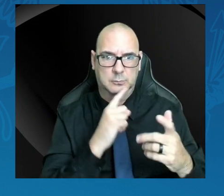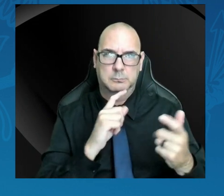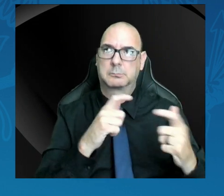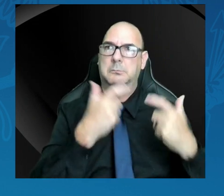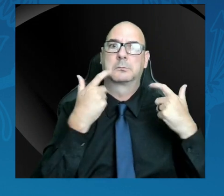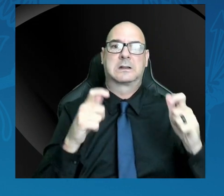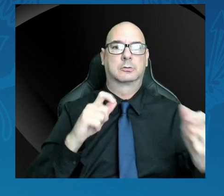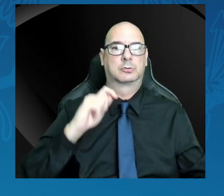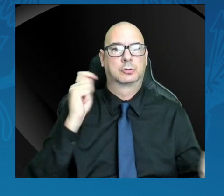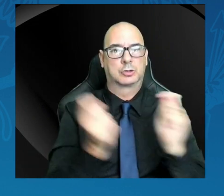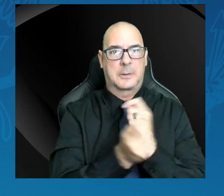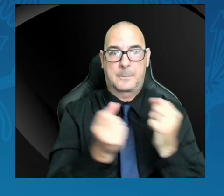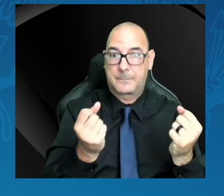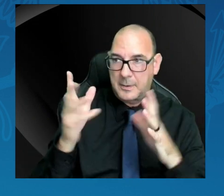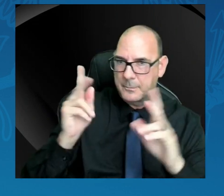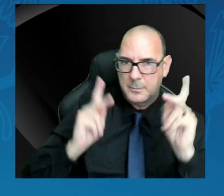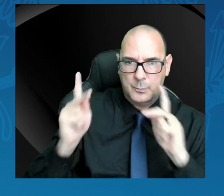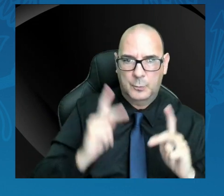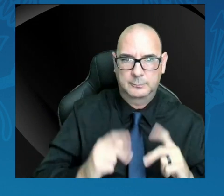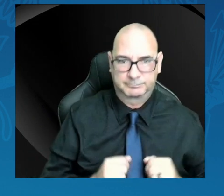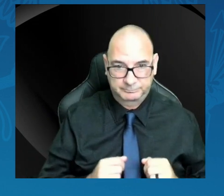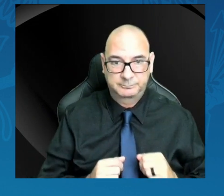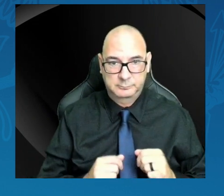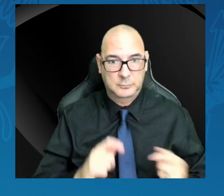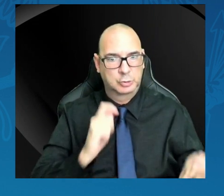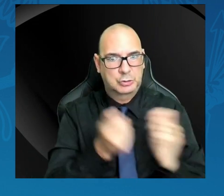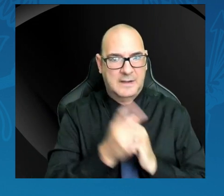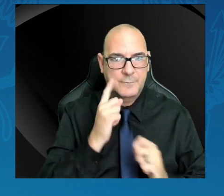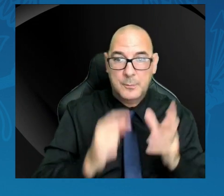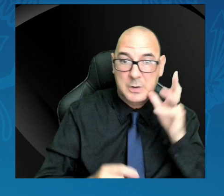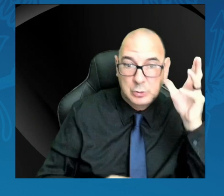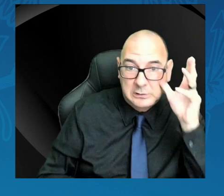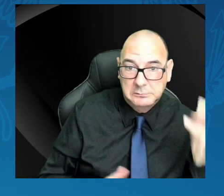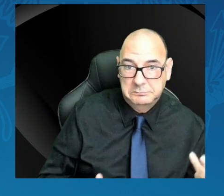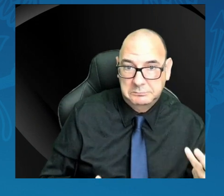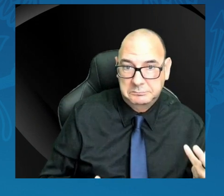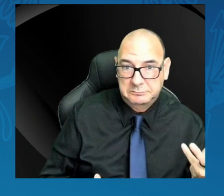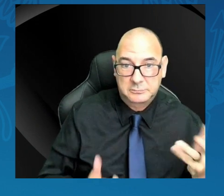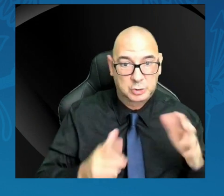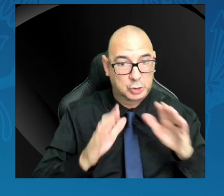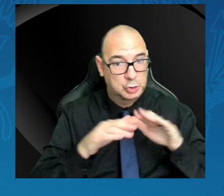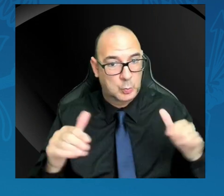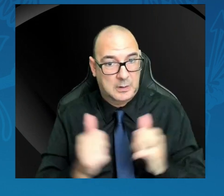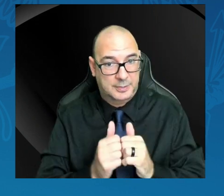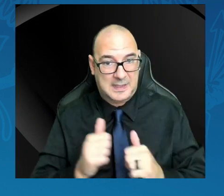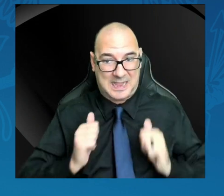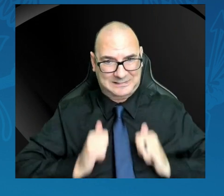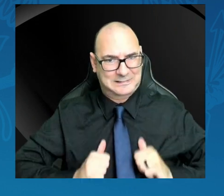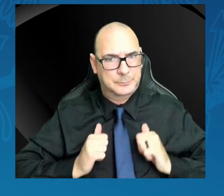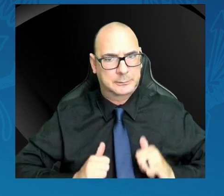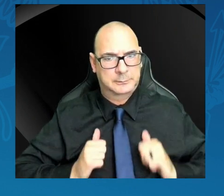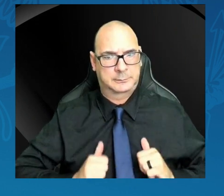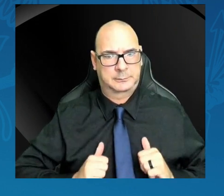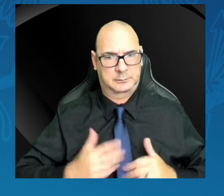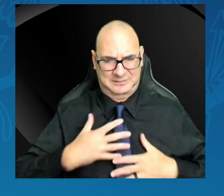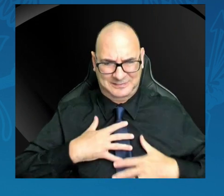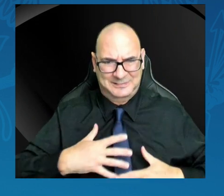Transformative for the parents of children with asthma and other respiratory illnesses who will soon be able to walk their child